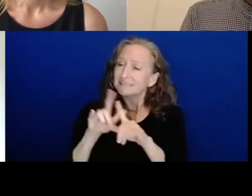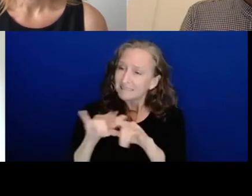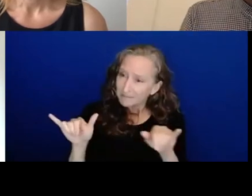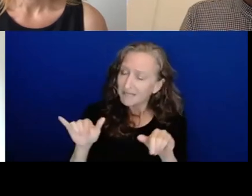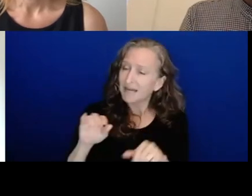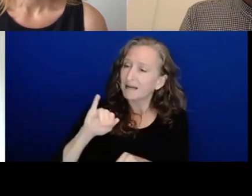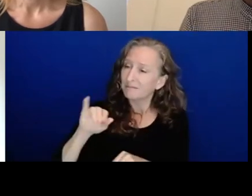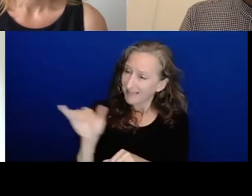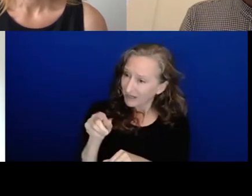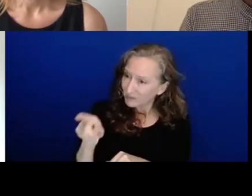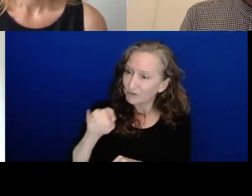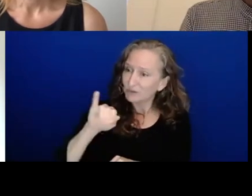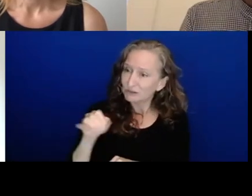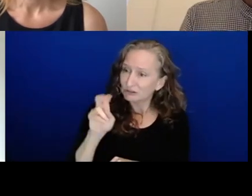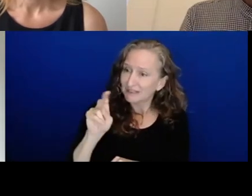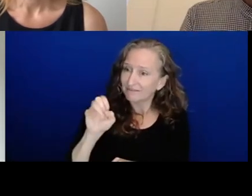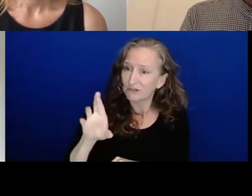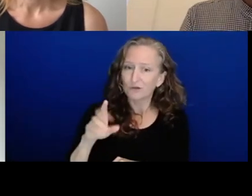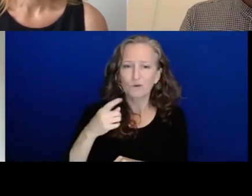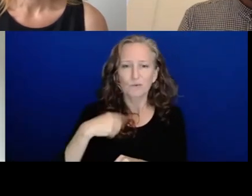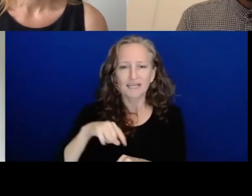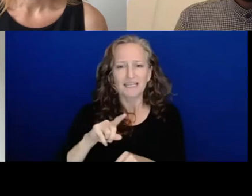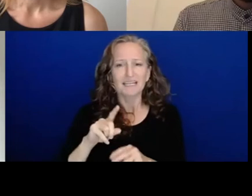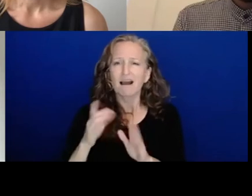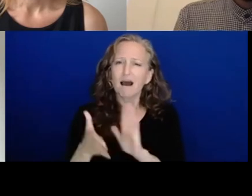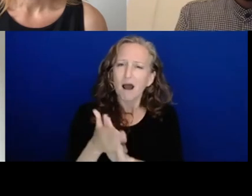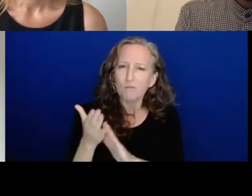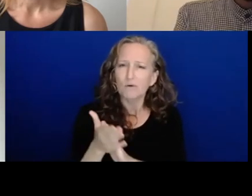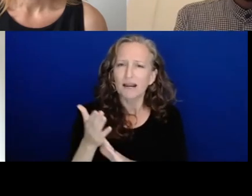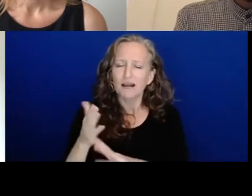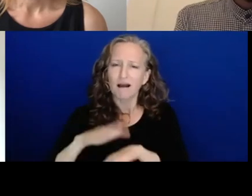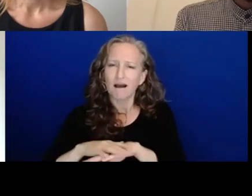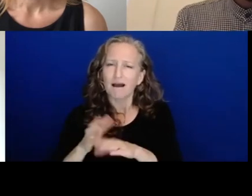things that I ask at X that we operate on is passionately, dispassionate. A creative